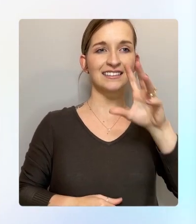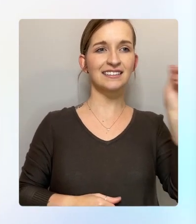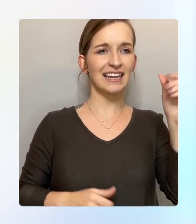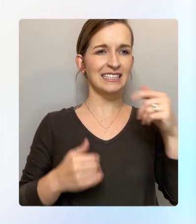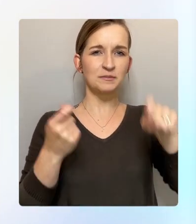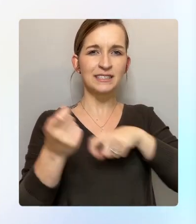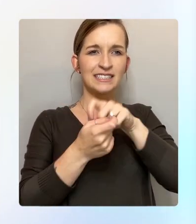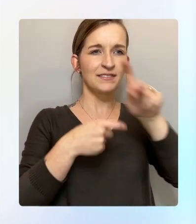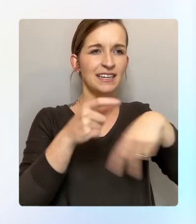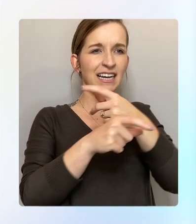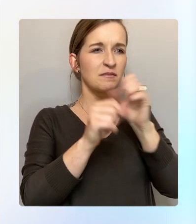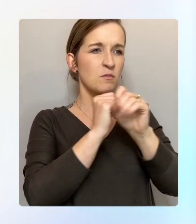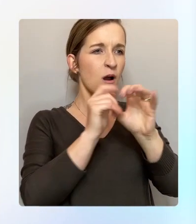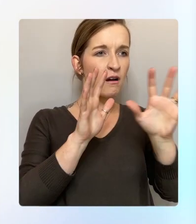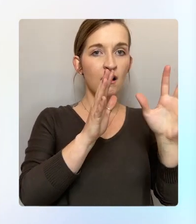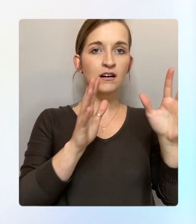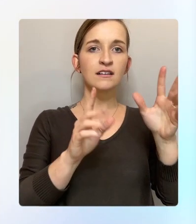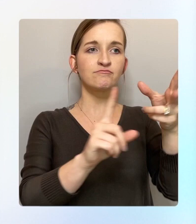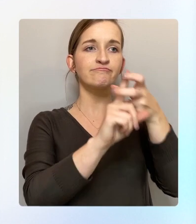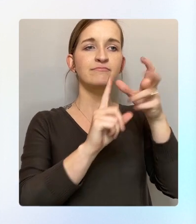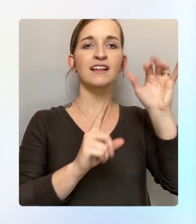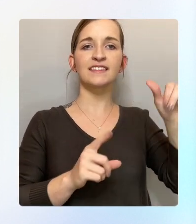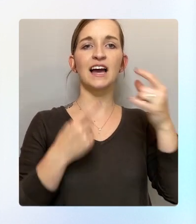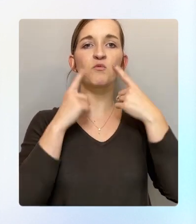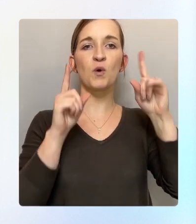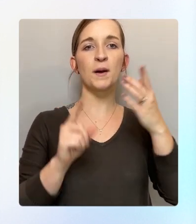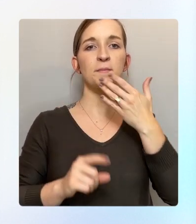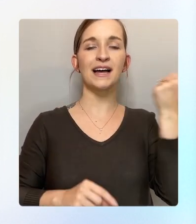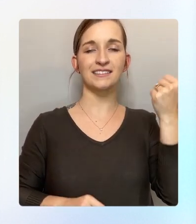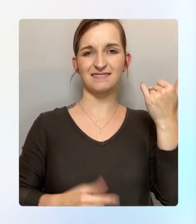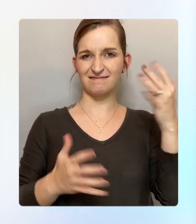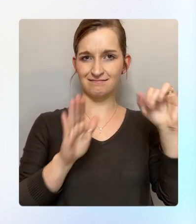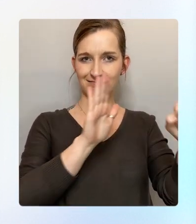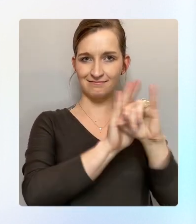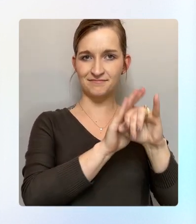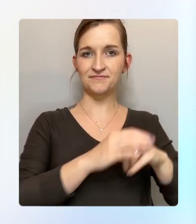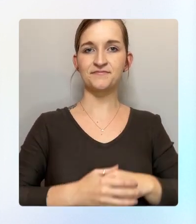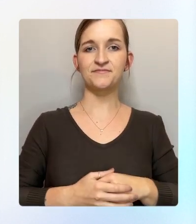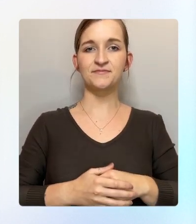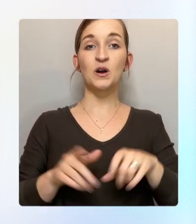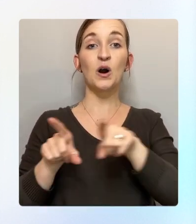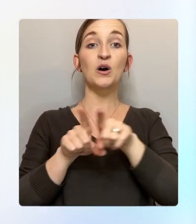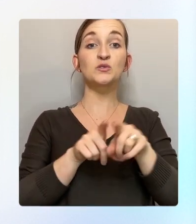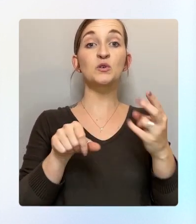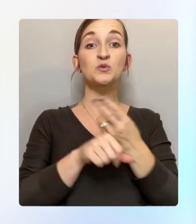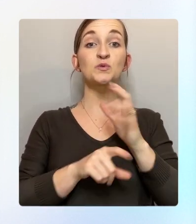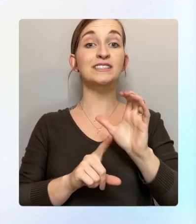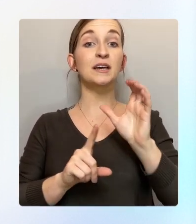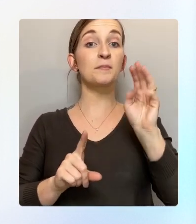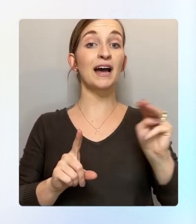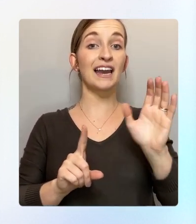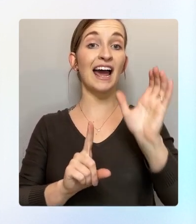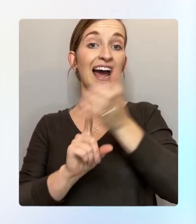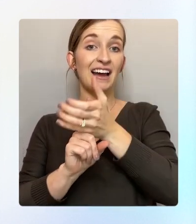We've also found that leveraging Meta avatars in our assets drive both new user acquisition and re-engagement.